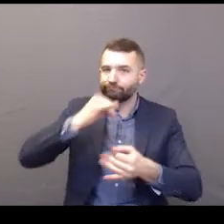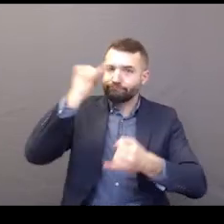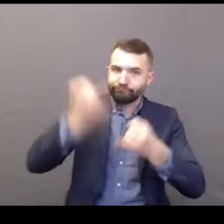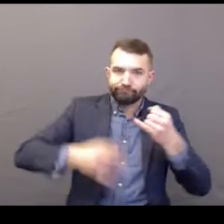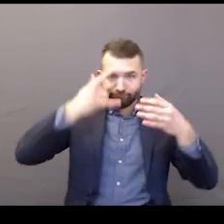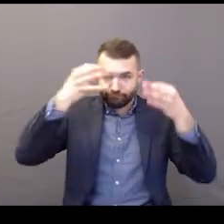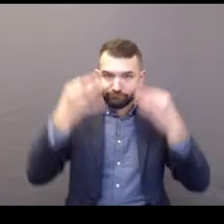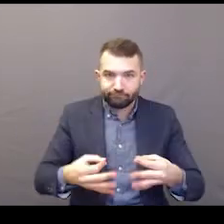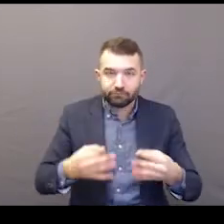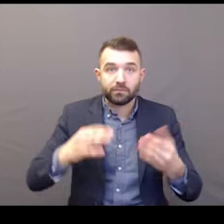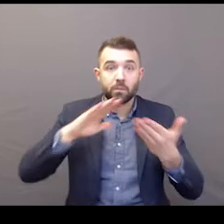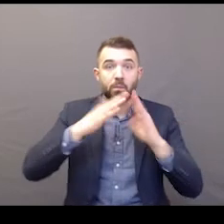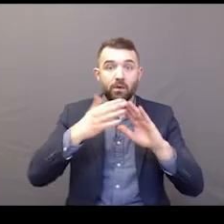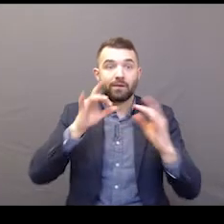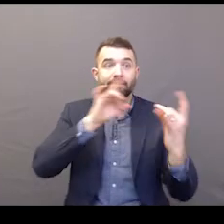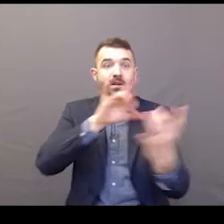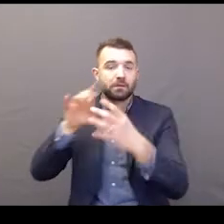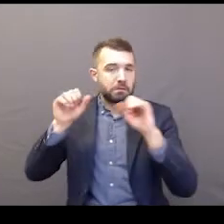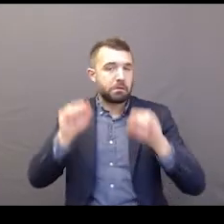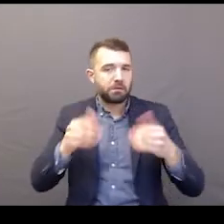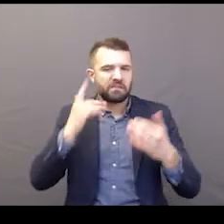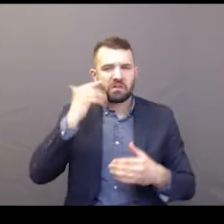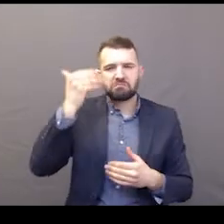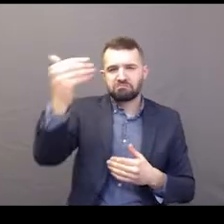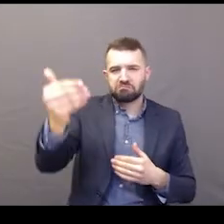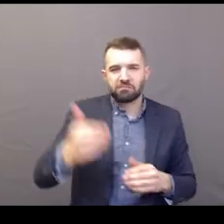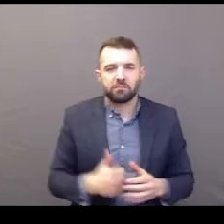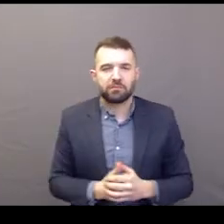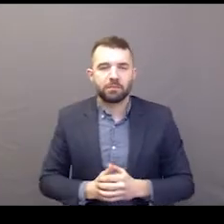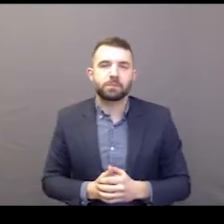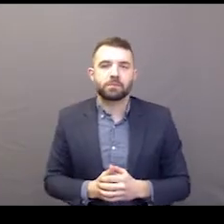I’ll also speak more about changes for transit riders later on in this video.